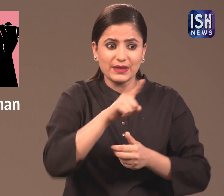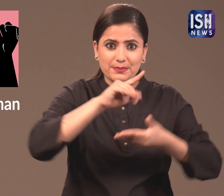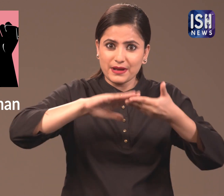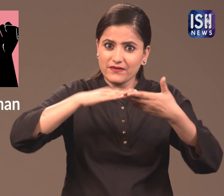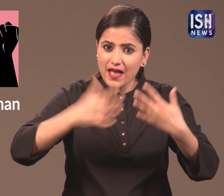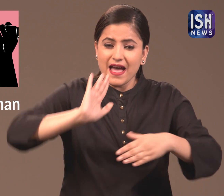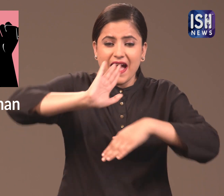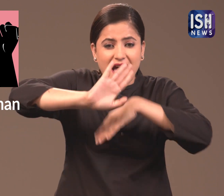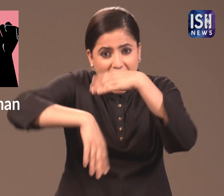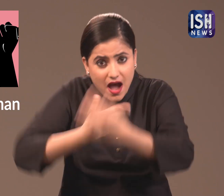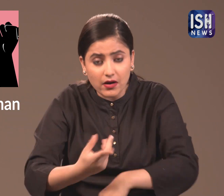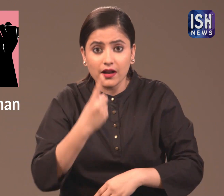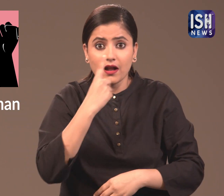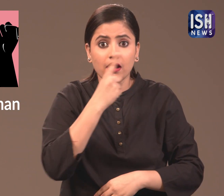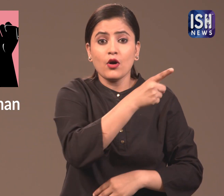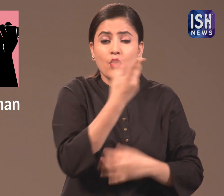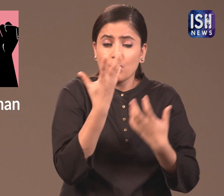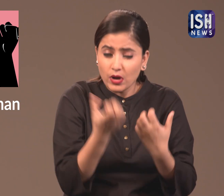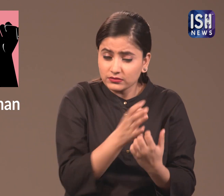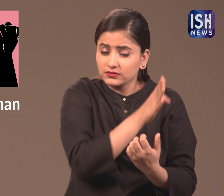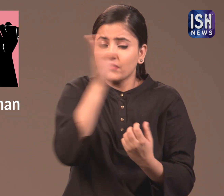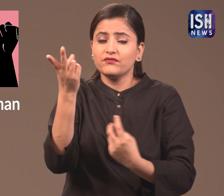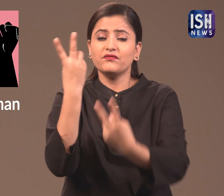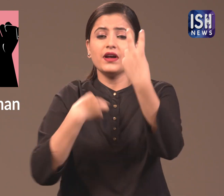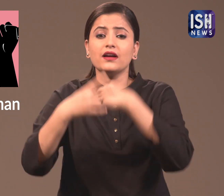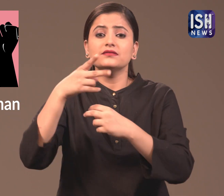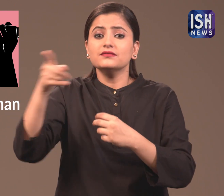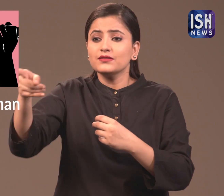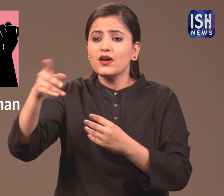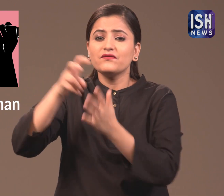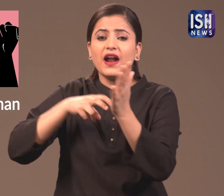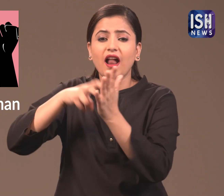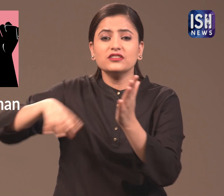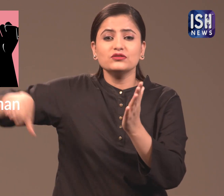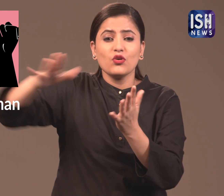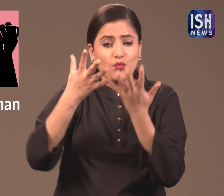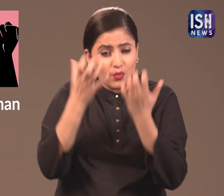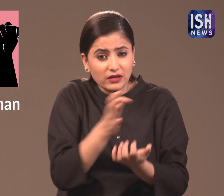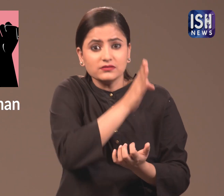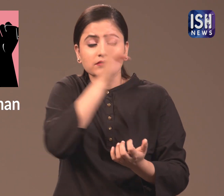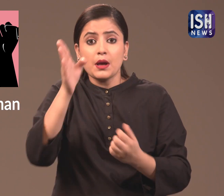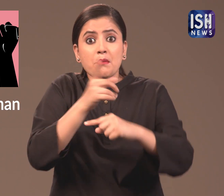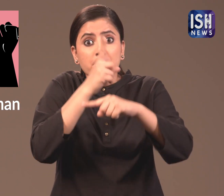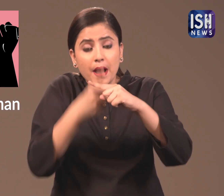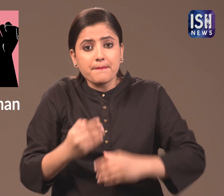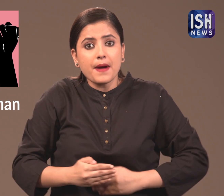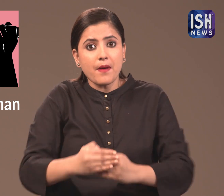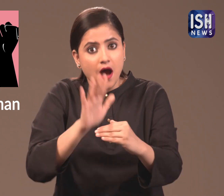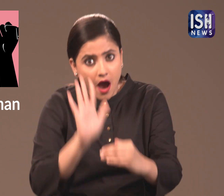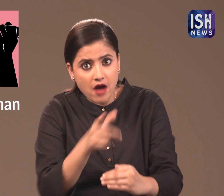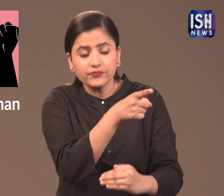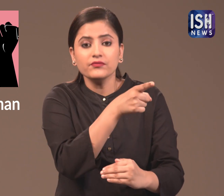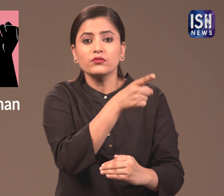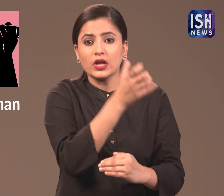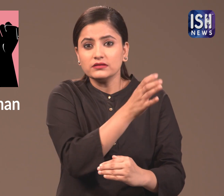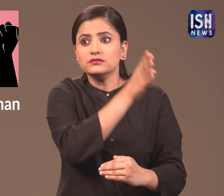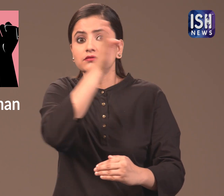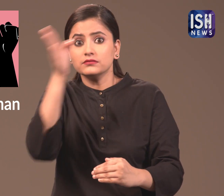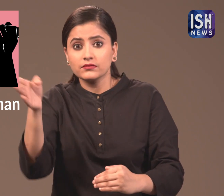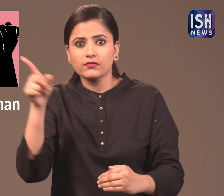His daughter wanted to come visit the village after her marriage and she was pregnant as well.